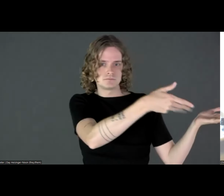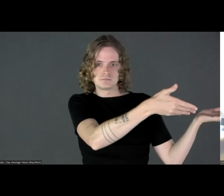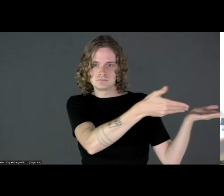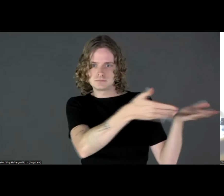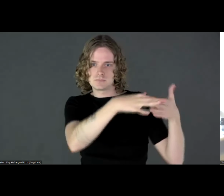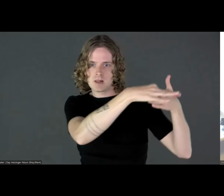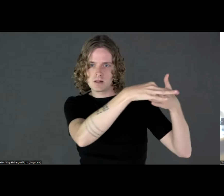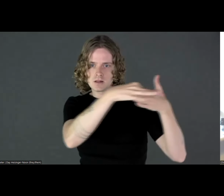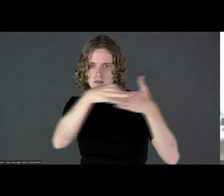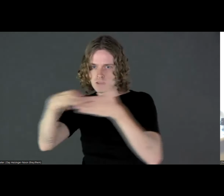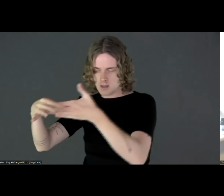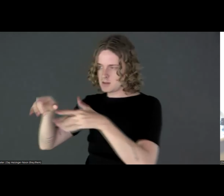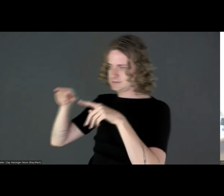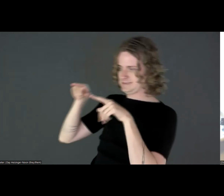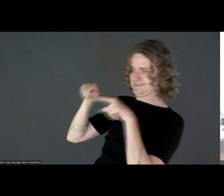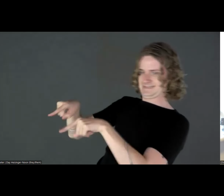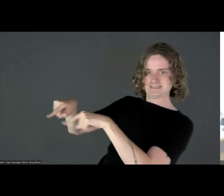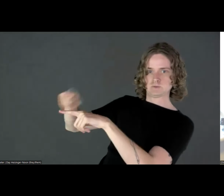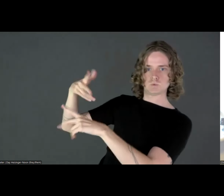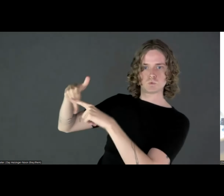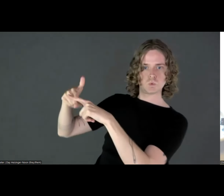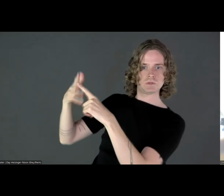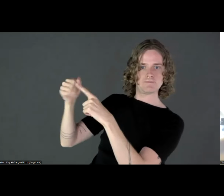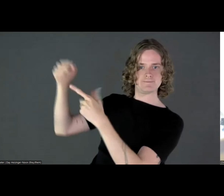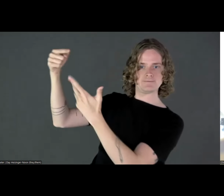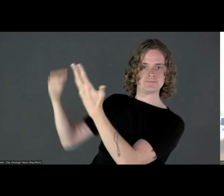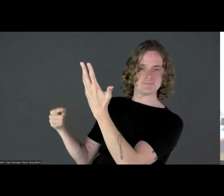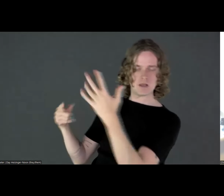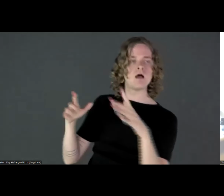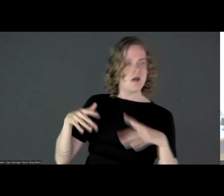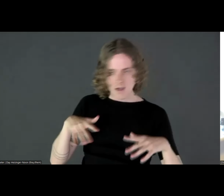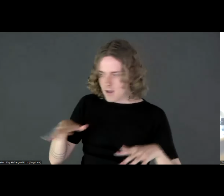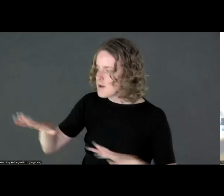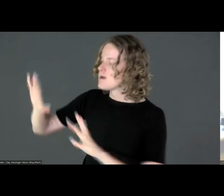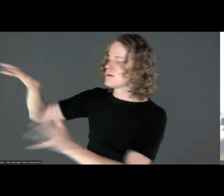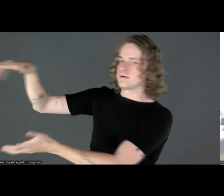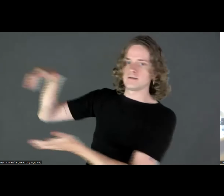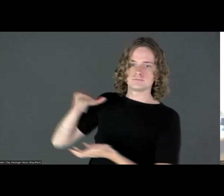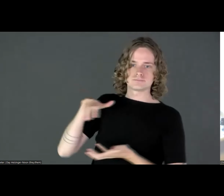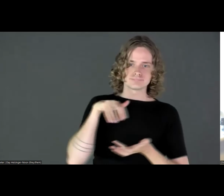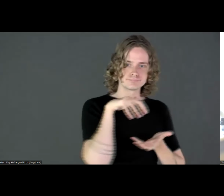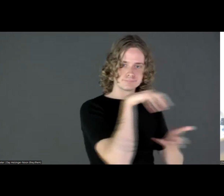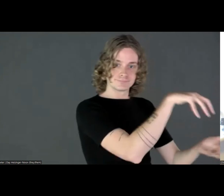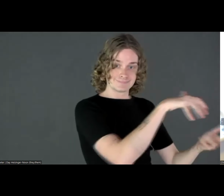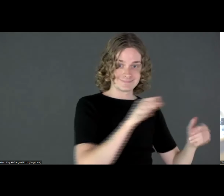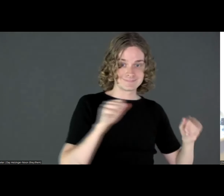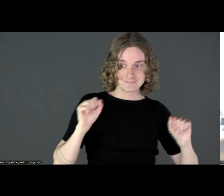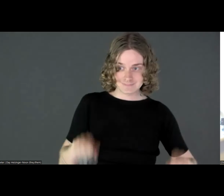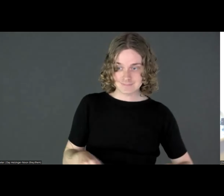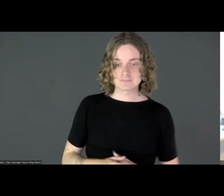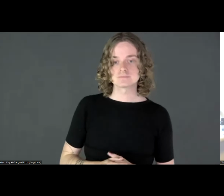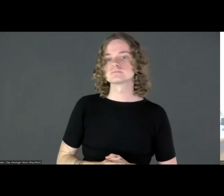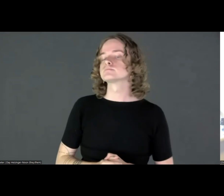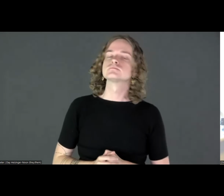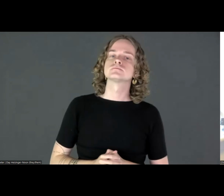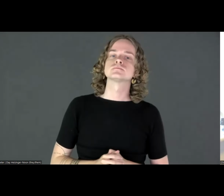we said earlier, with the materials shared in the chat box space and compile them. I think